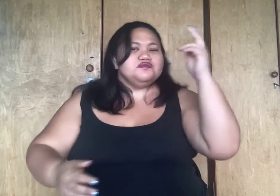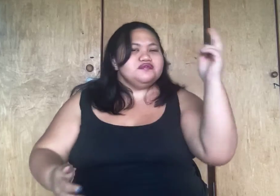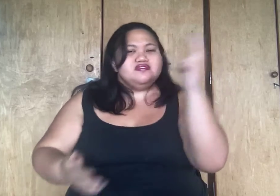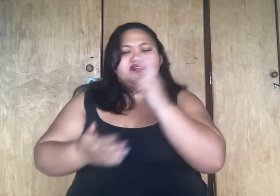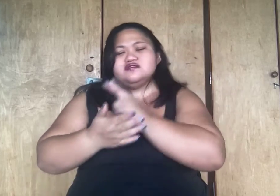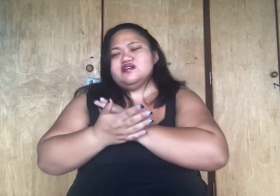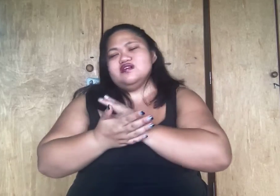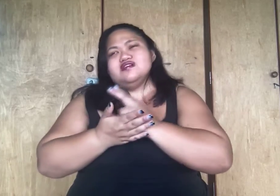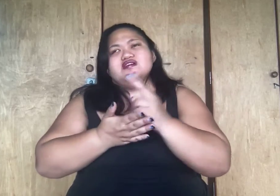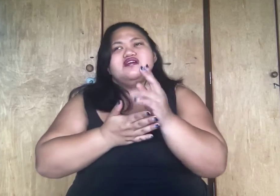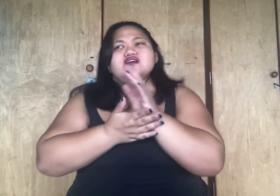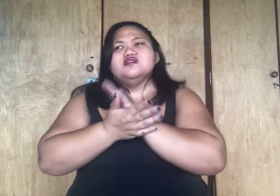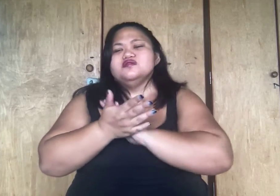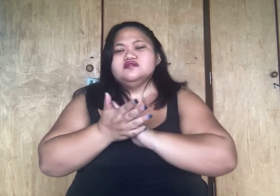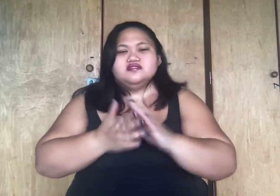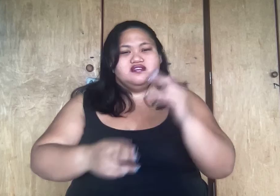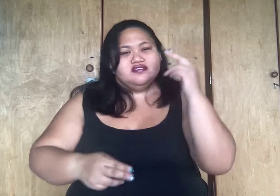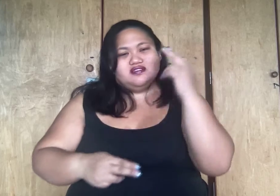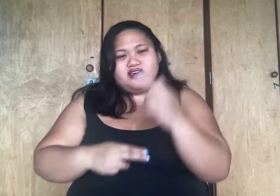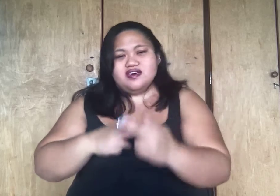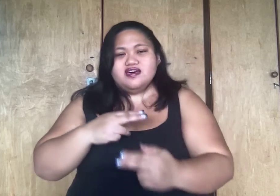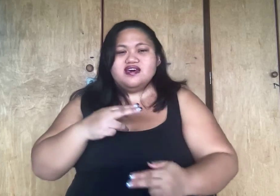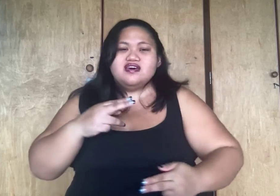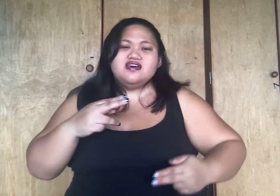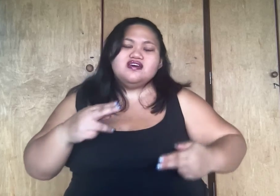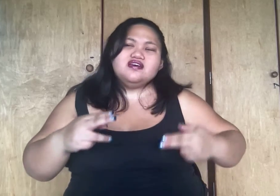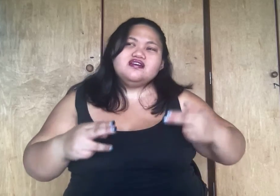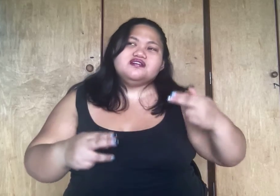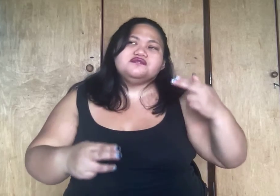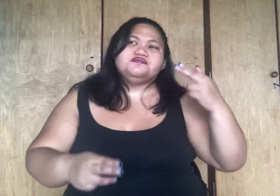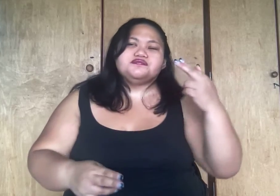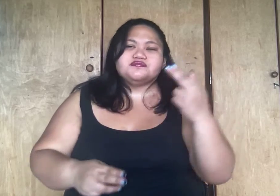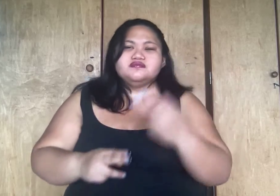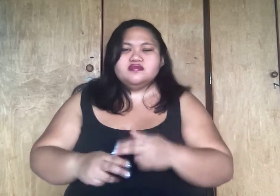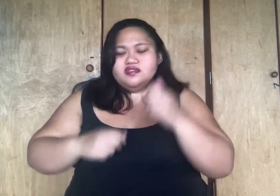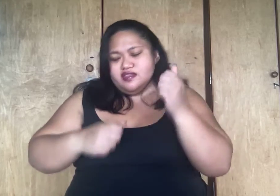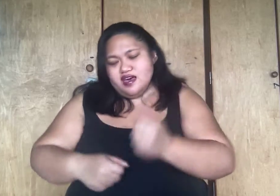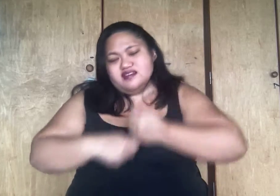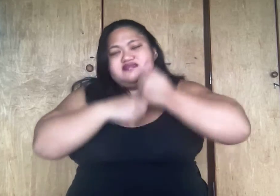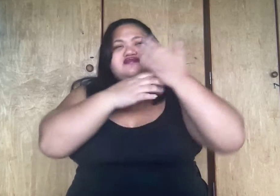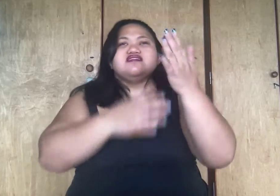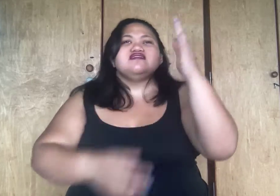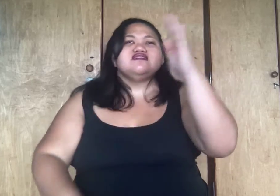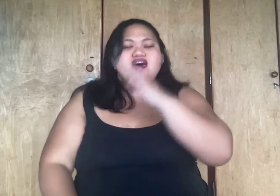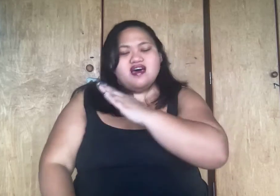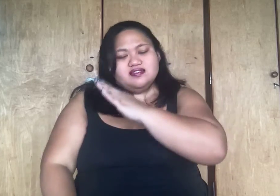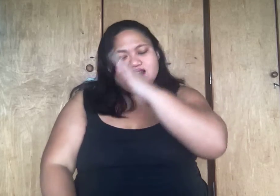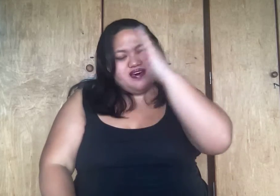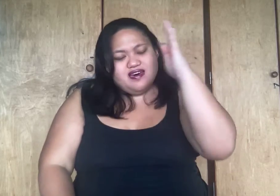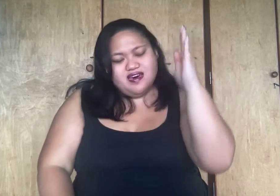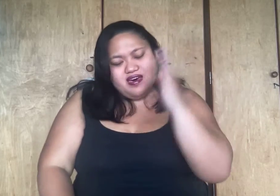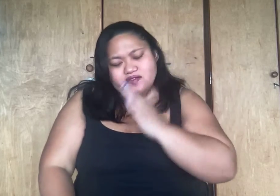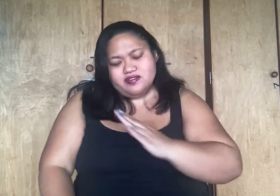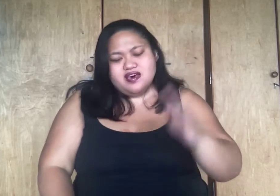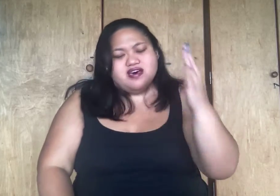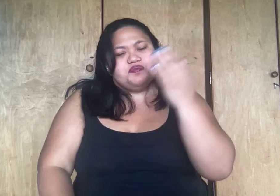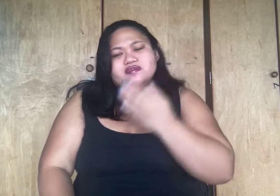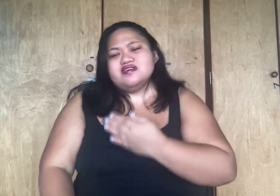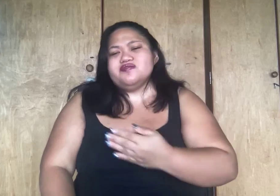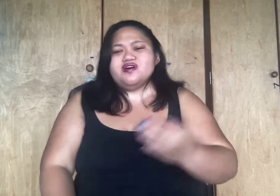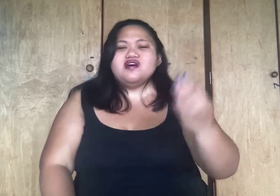... worship ... ... his ... ... holy name ... ... sing like never like before ...